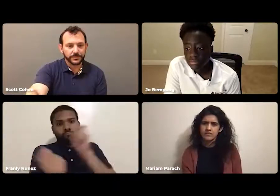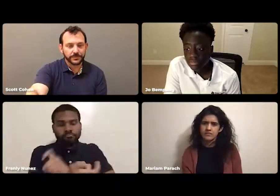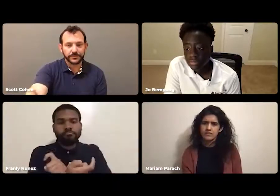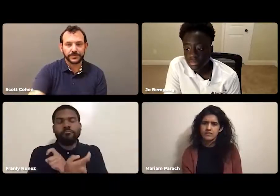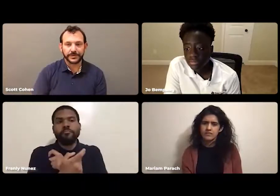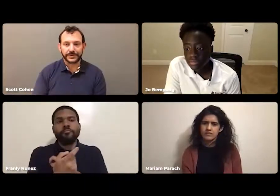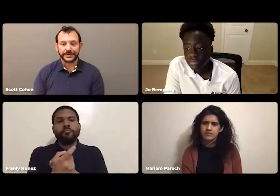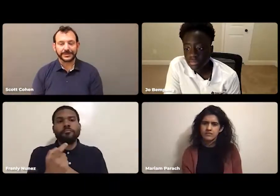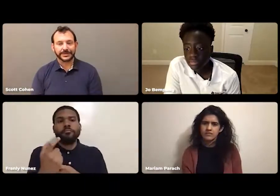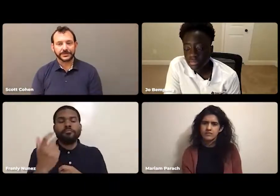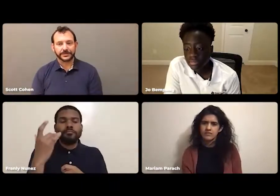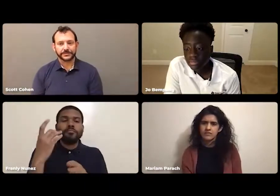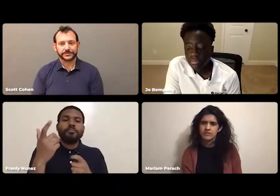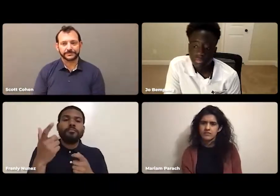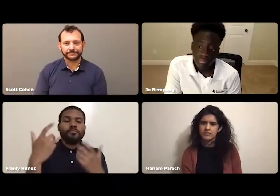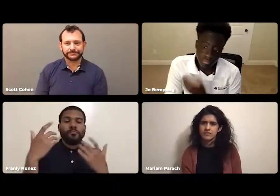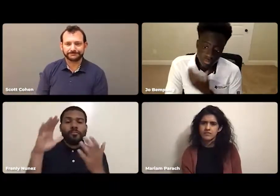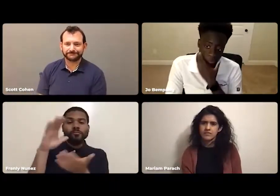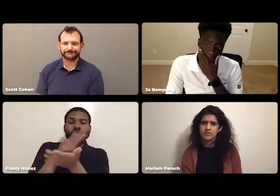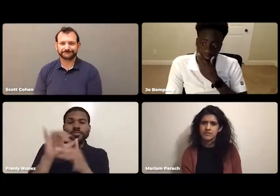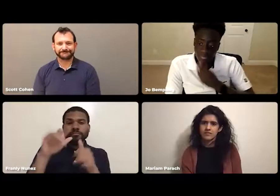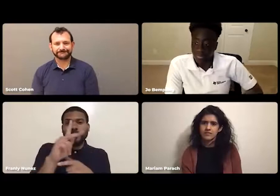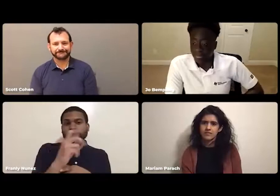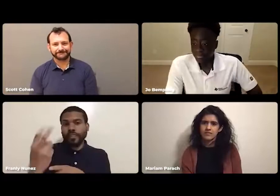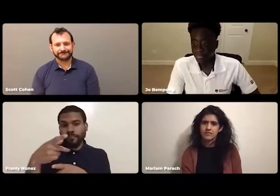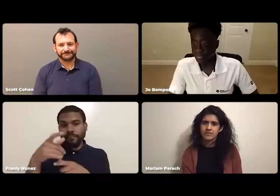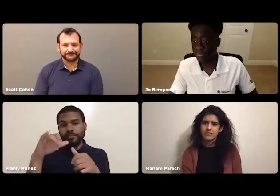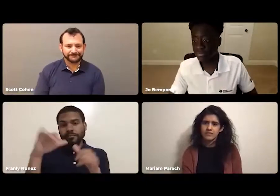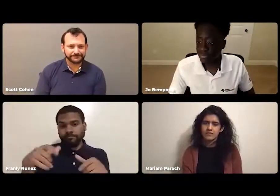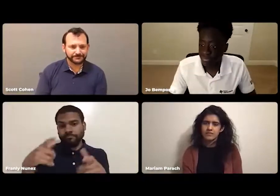The curriculum needs a complete overhaul.